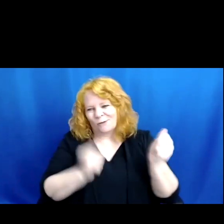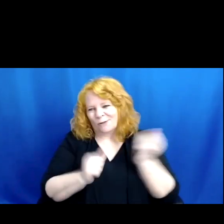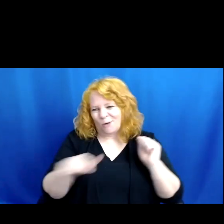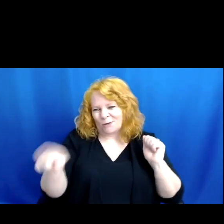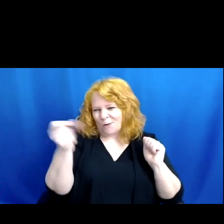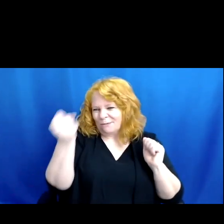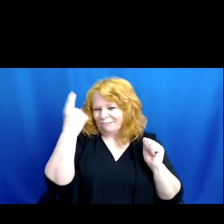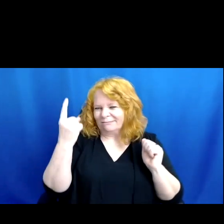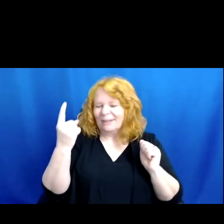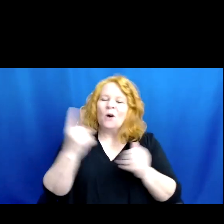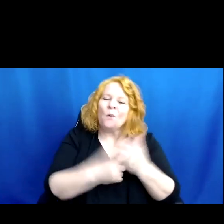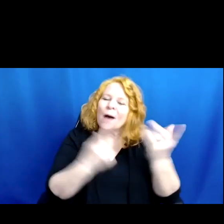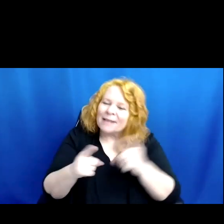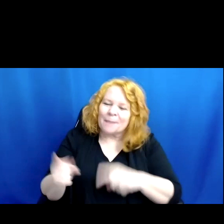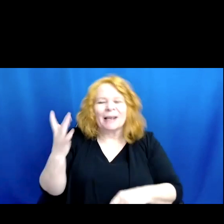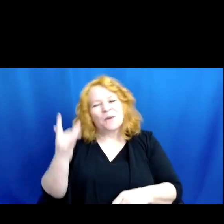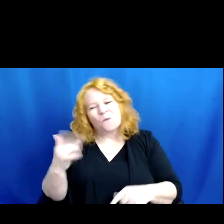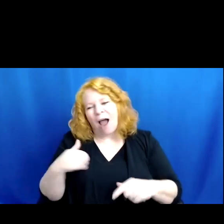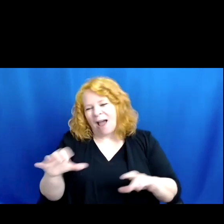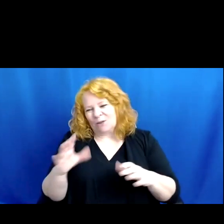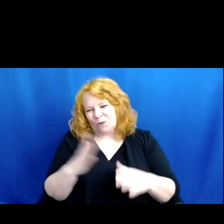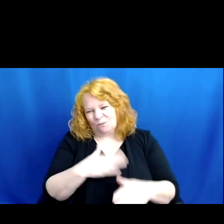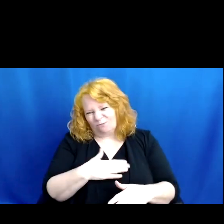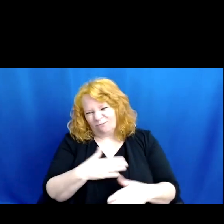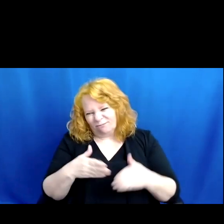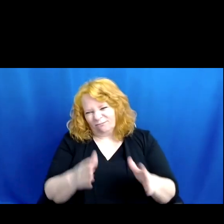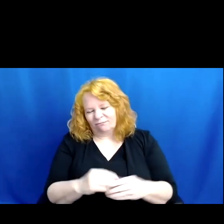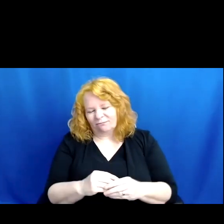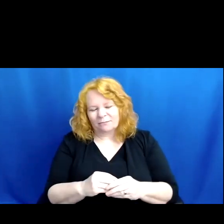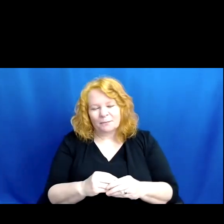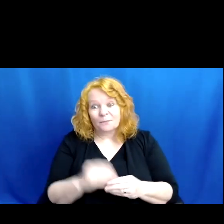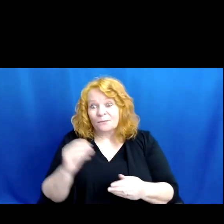and the reasons why I do certain things. I have learned a lot along the way.